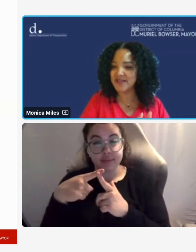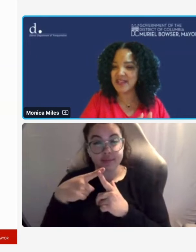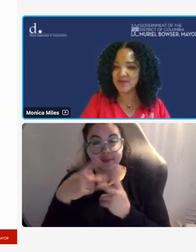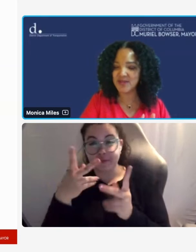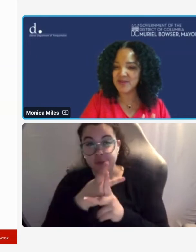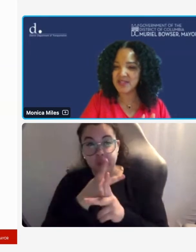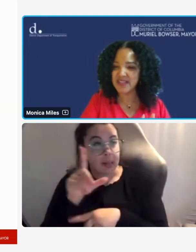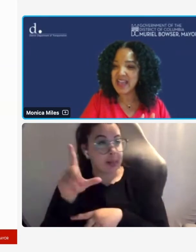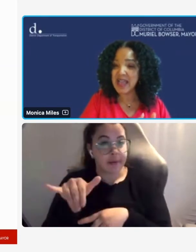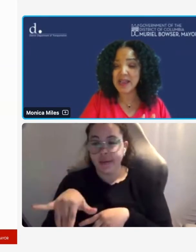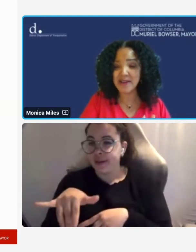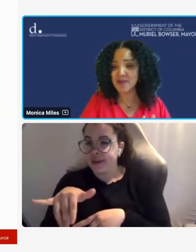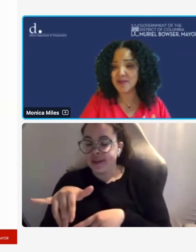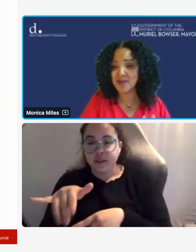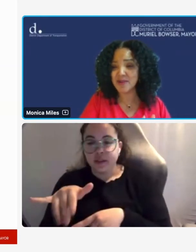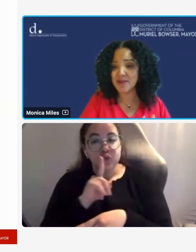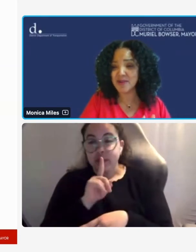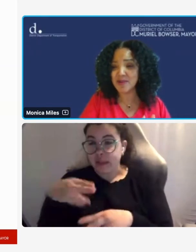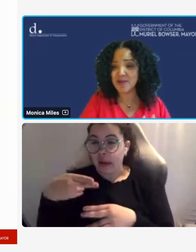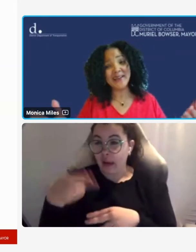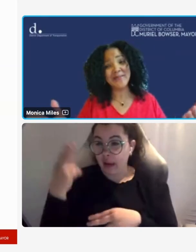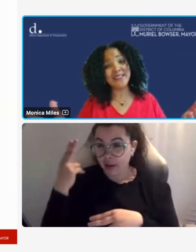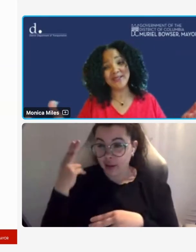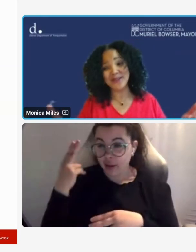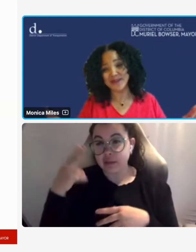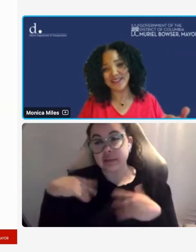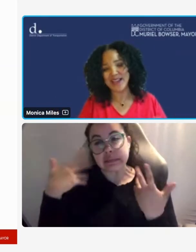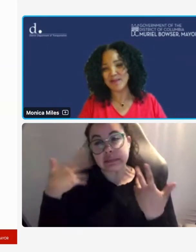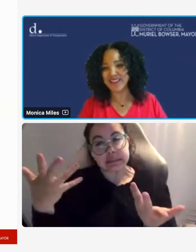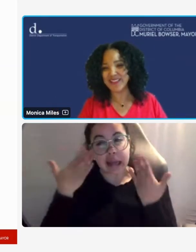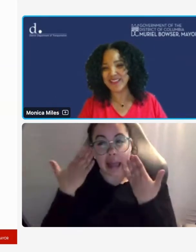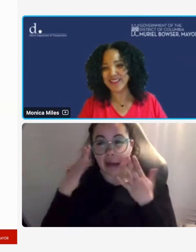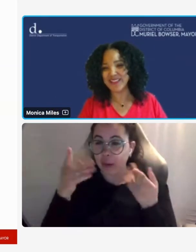that it was really higher than what you gave i'm not sure what's going to happen with that so